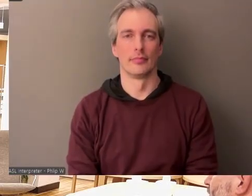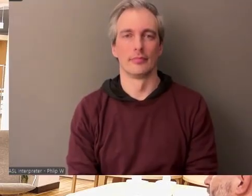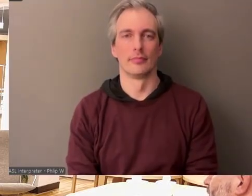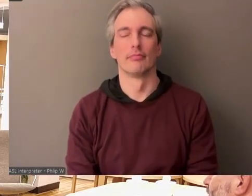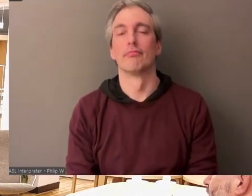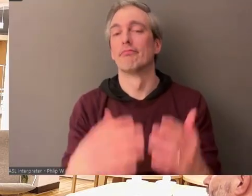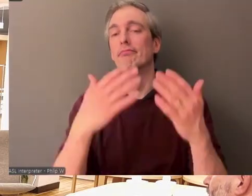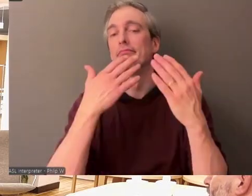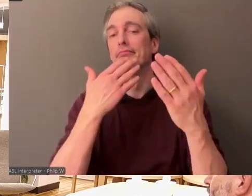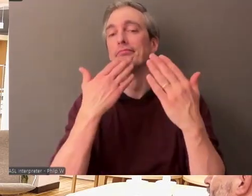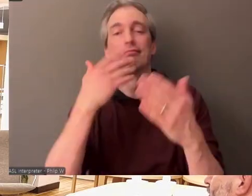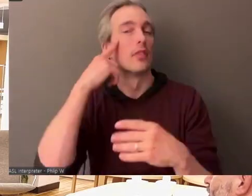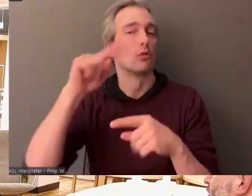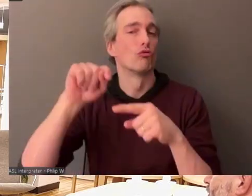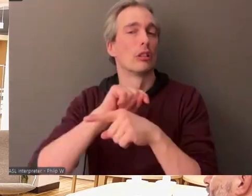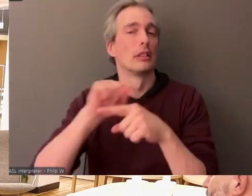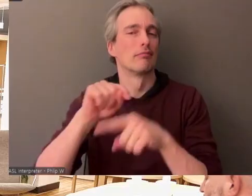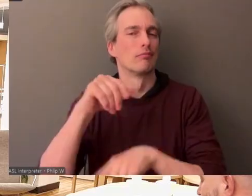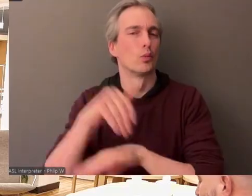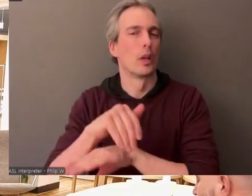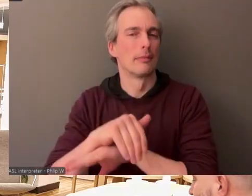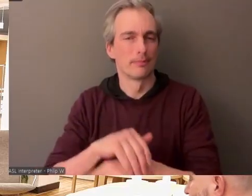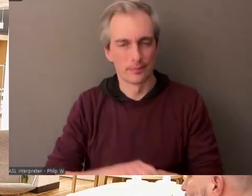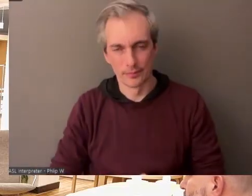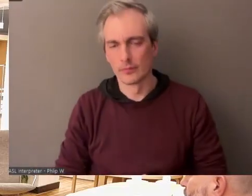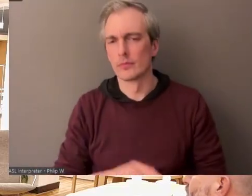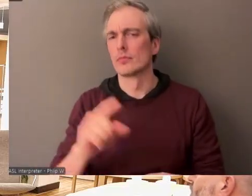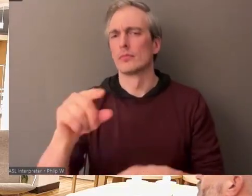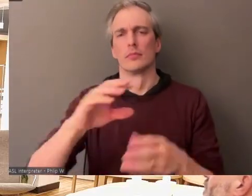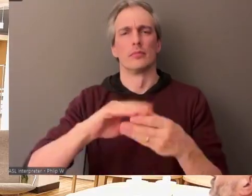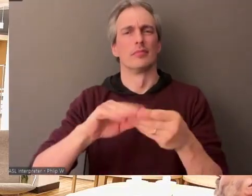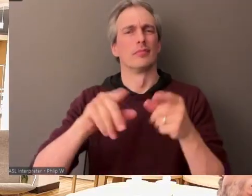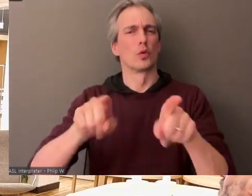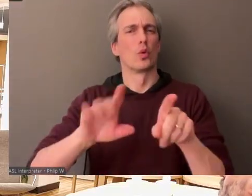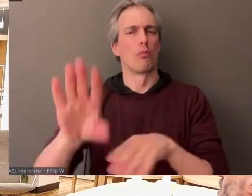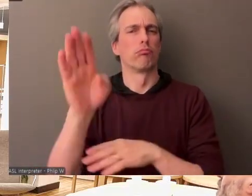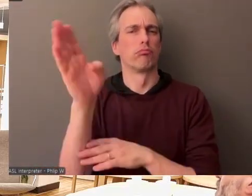You had said in your presentation that this was, like, building accessibility cultures that companies would miss.